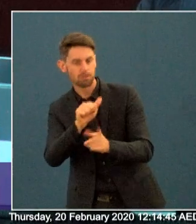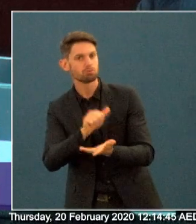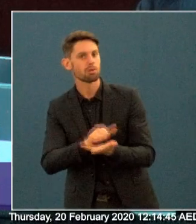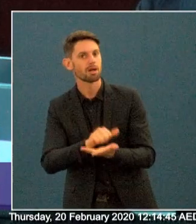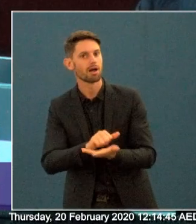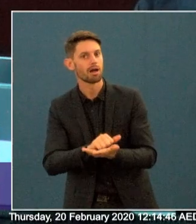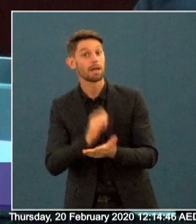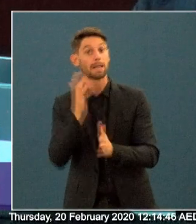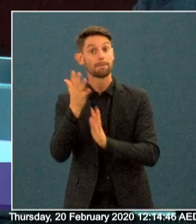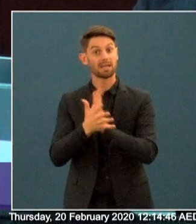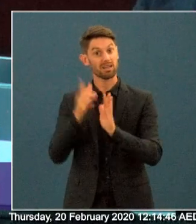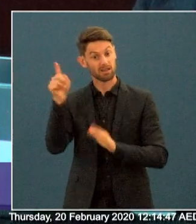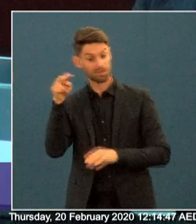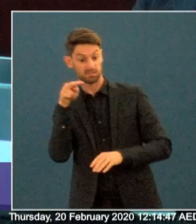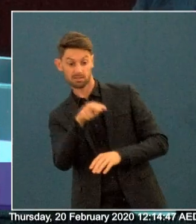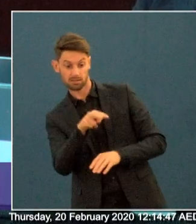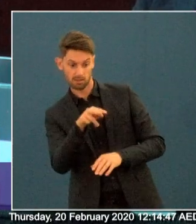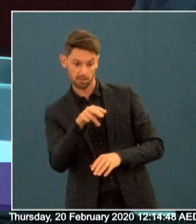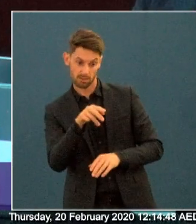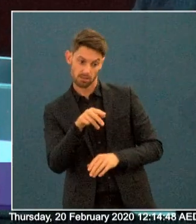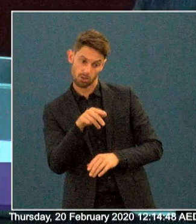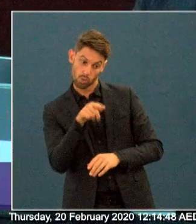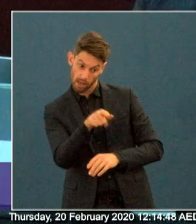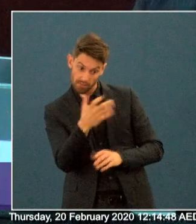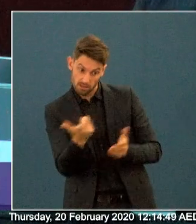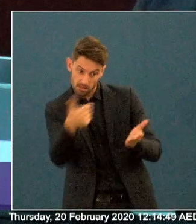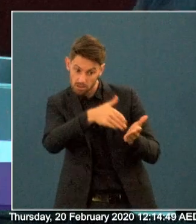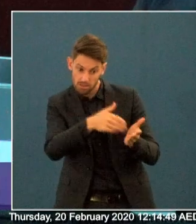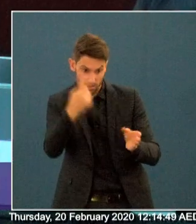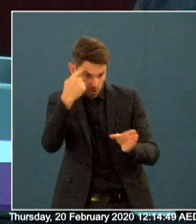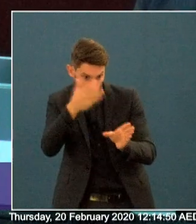physical or psychiatric symptoms might really be a consequence of